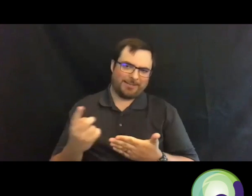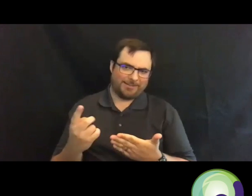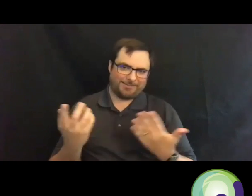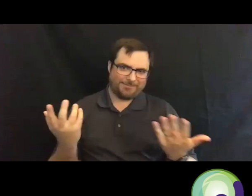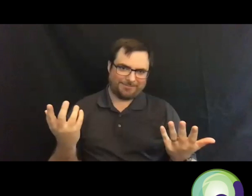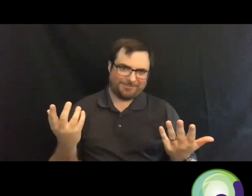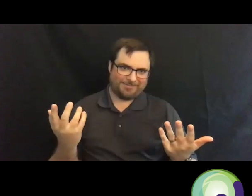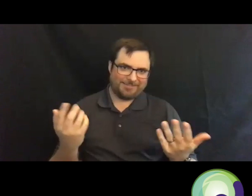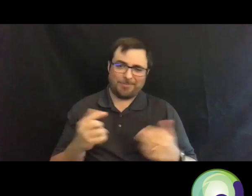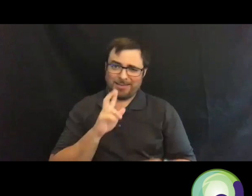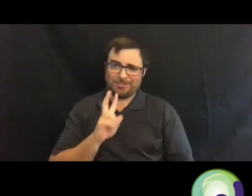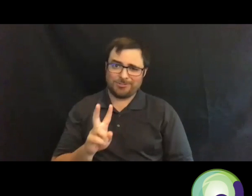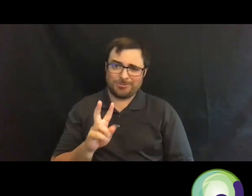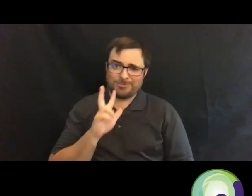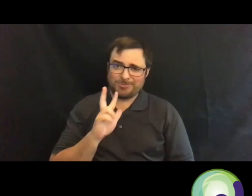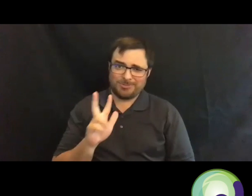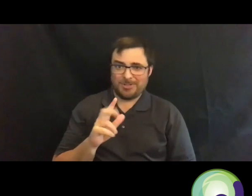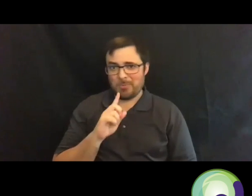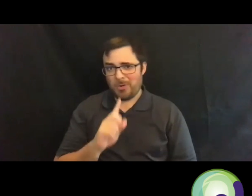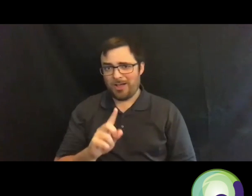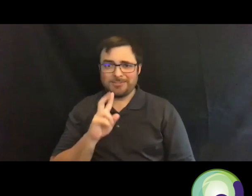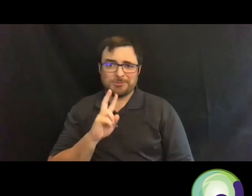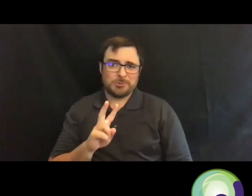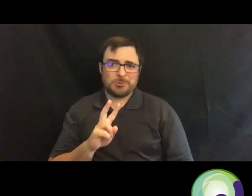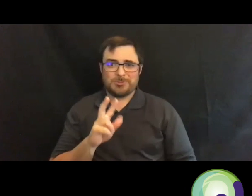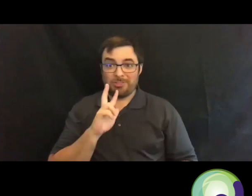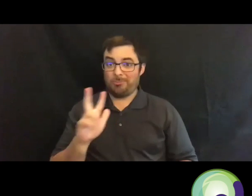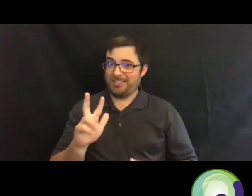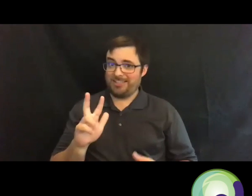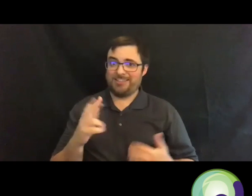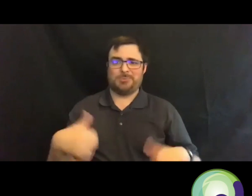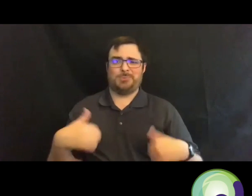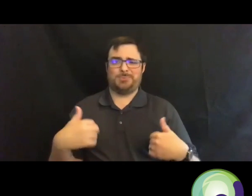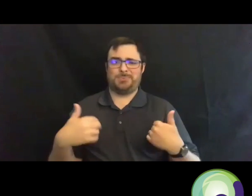two...some of them were one, two or three. There was no way that that 45 minutes